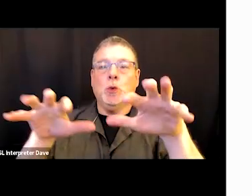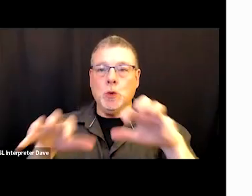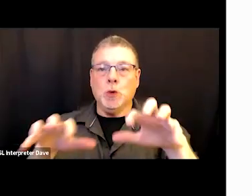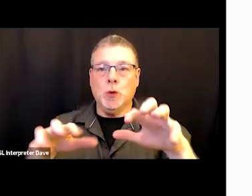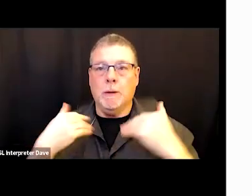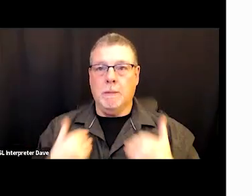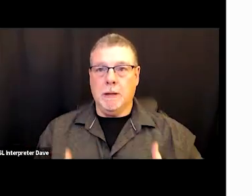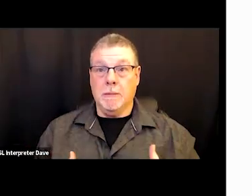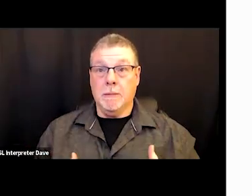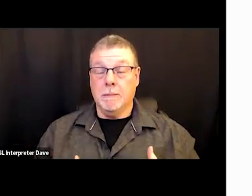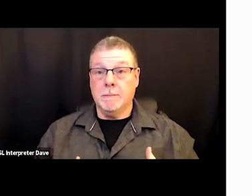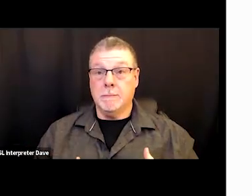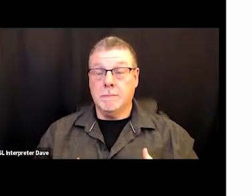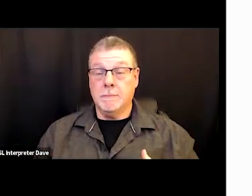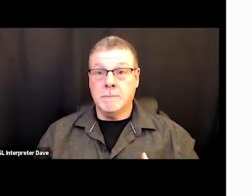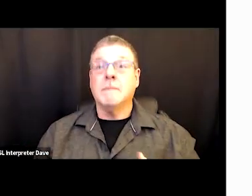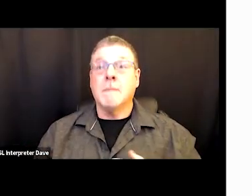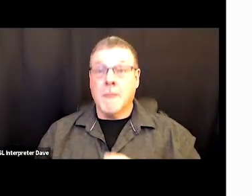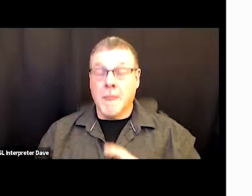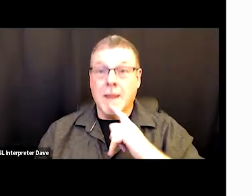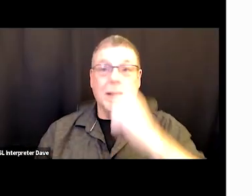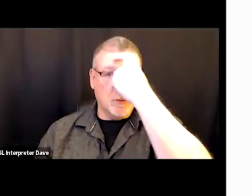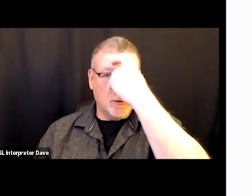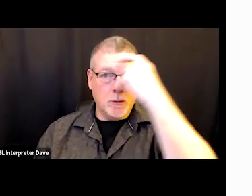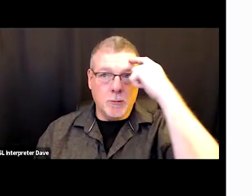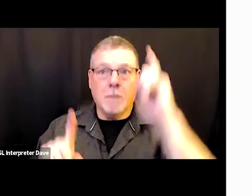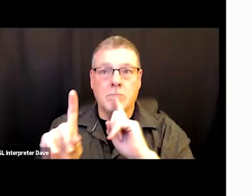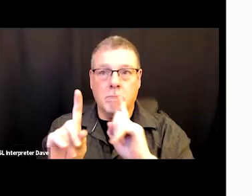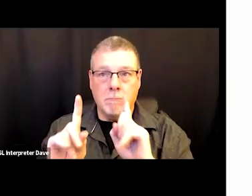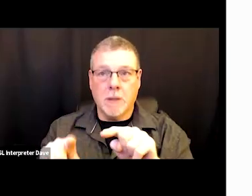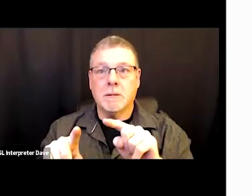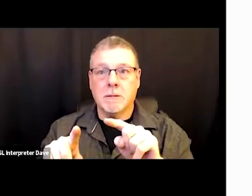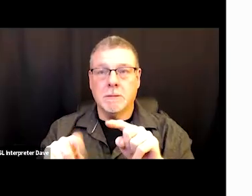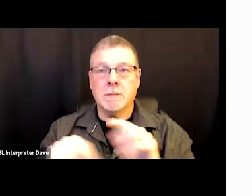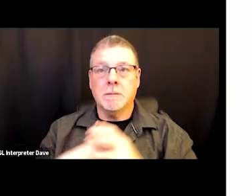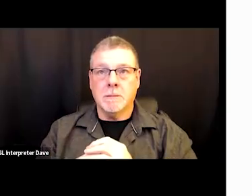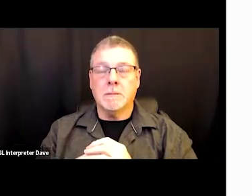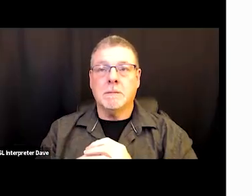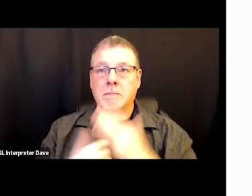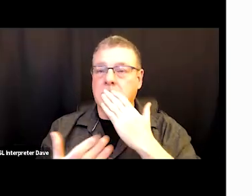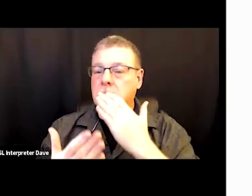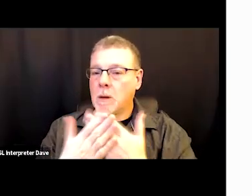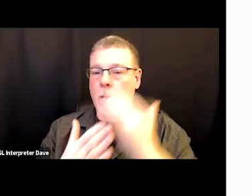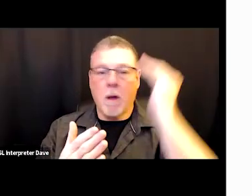This is involuntary. It is a trauma response. It is a very well-known trauma response